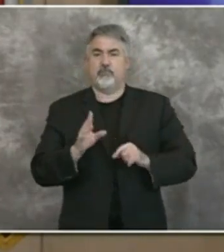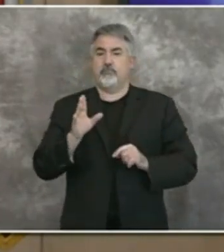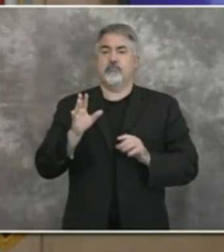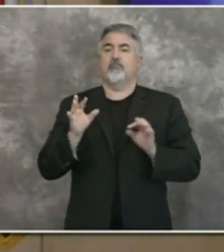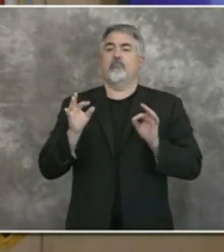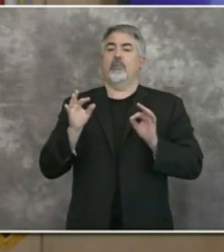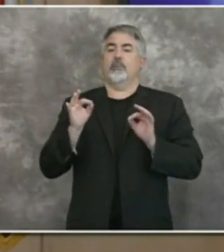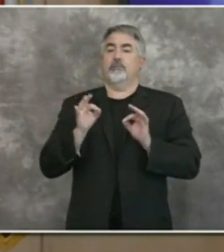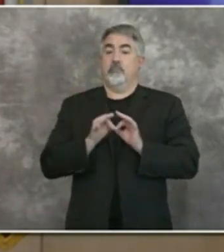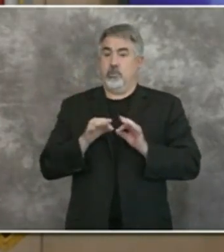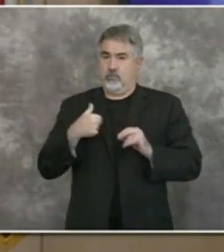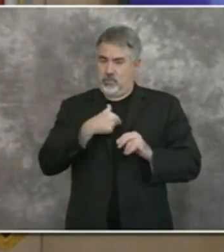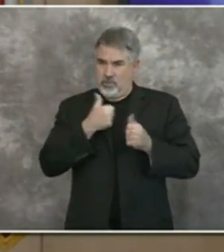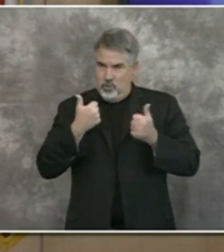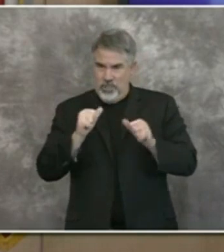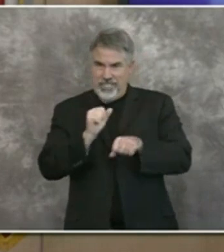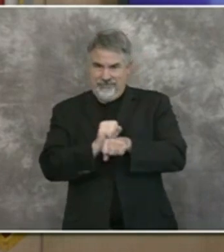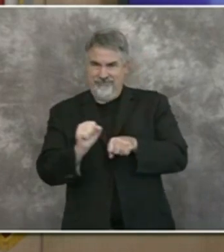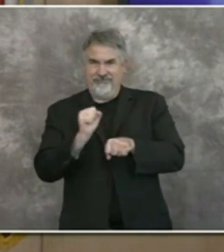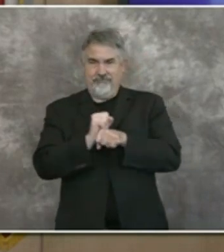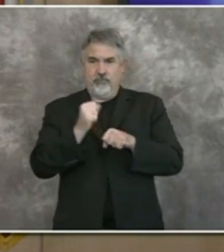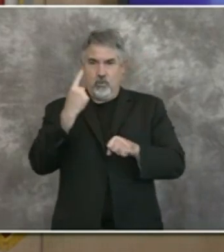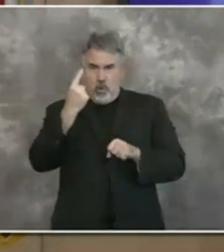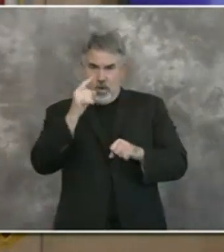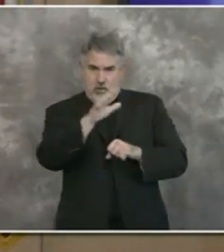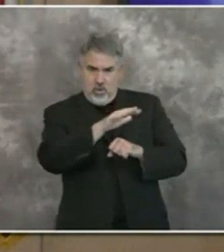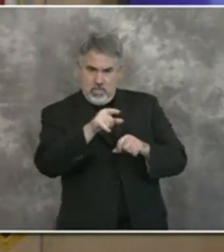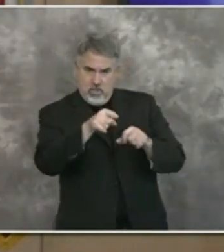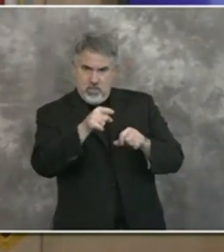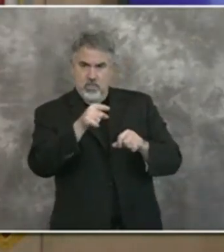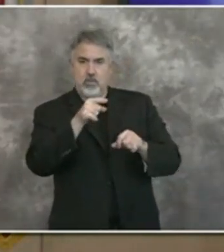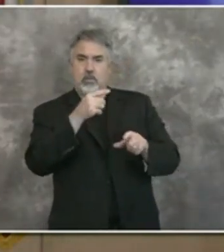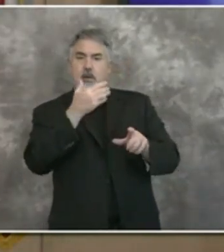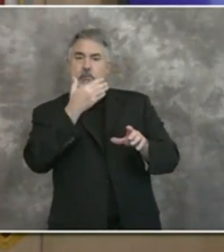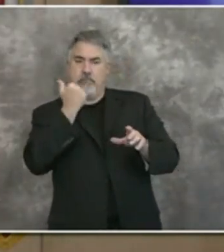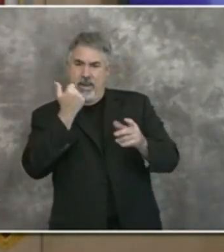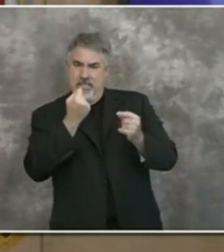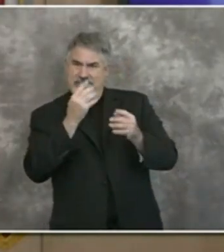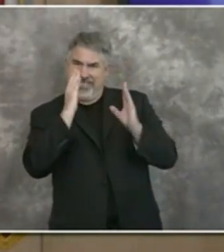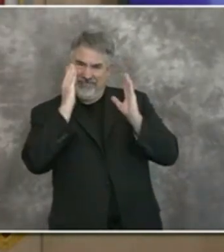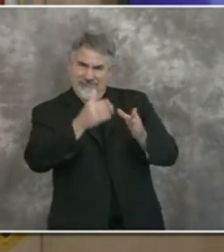GREATER IMPACTS IN GREATER CIRCUMSTANCES AND SITUATIONS AND THEY MAY FEEL A LITTLE BIT DIFFERENTLY AND SO WE ARE